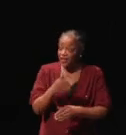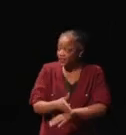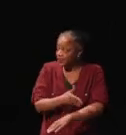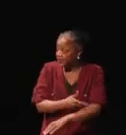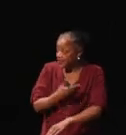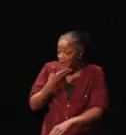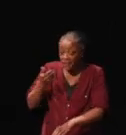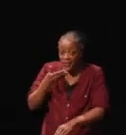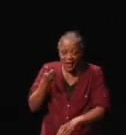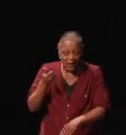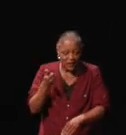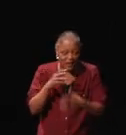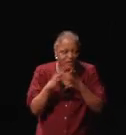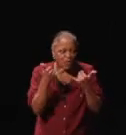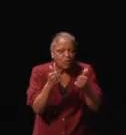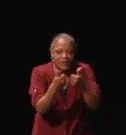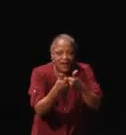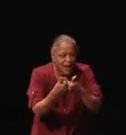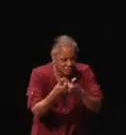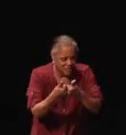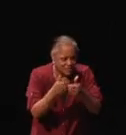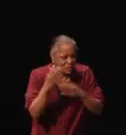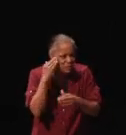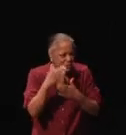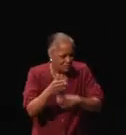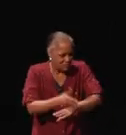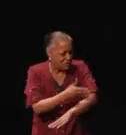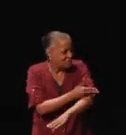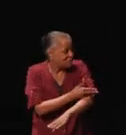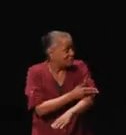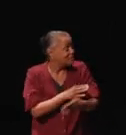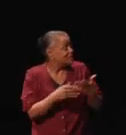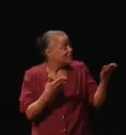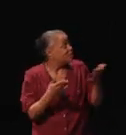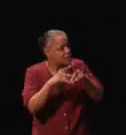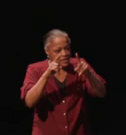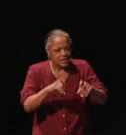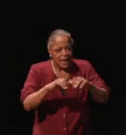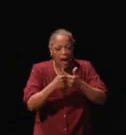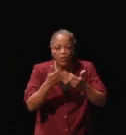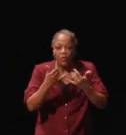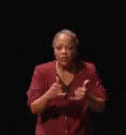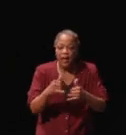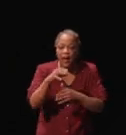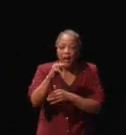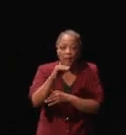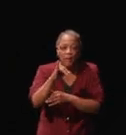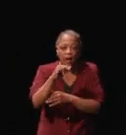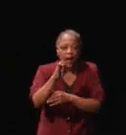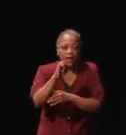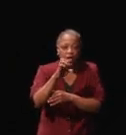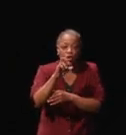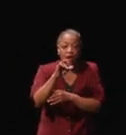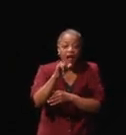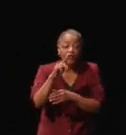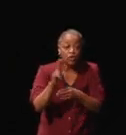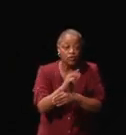morning say she wanted to play some games. And she's used to testing a wave playing Minecraft using just arise and this